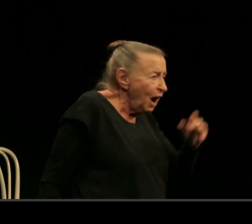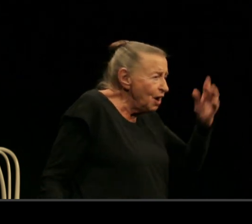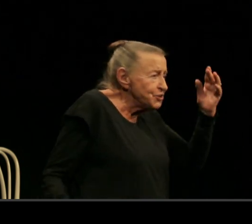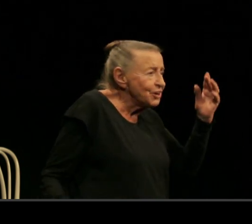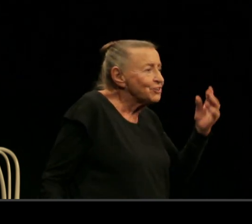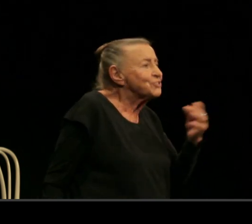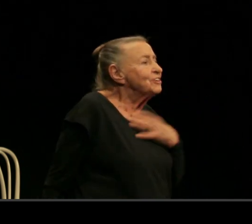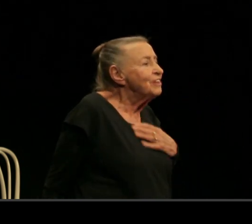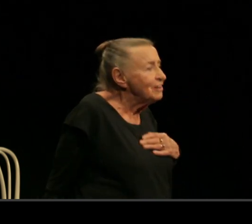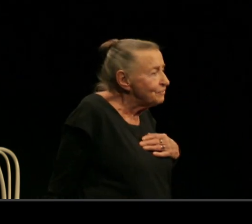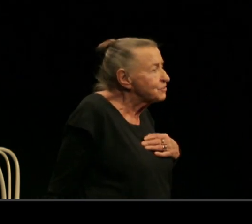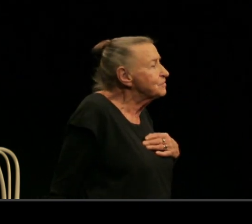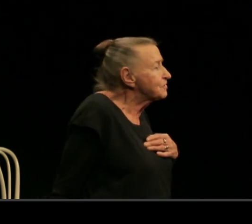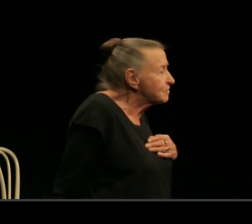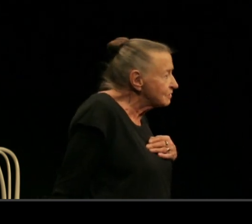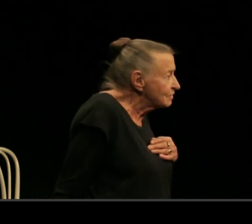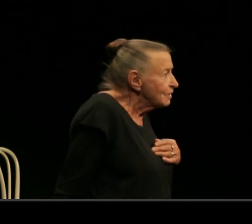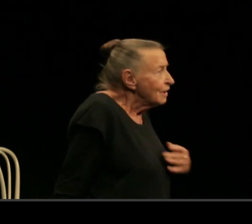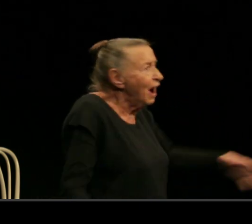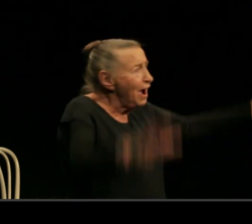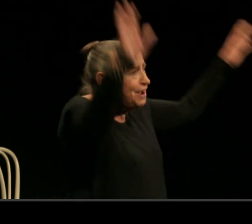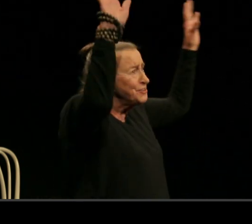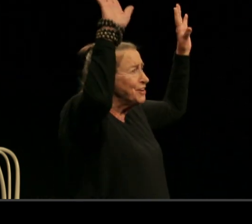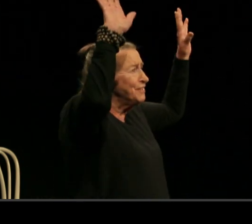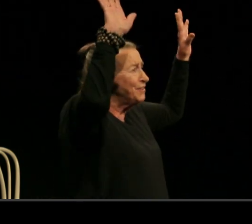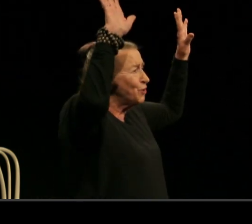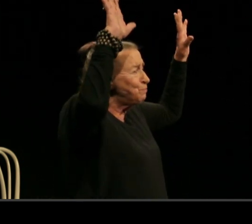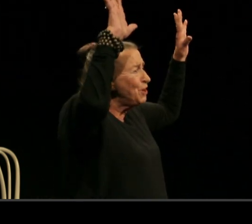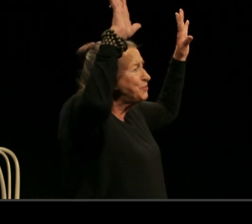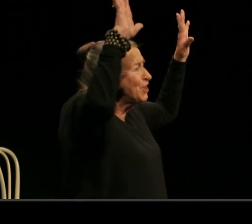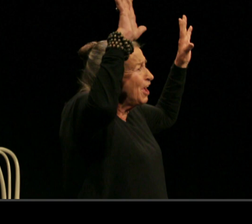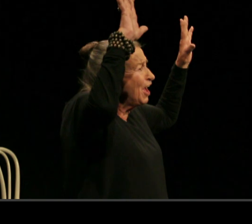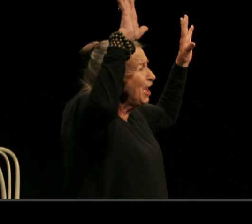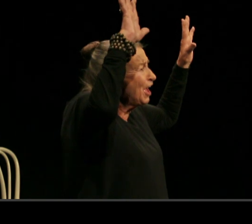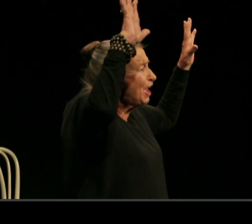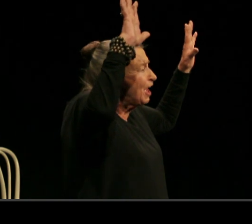"Now!" all were yelling. "Strike Soplica now!"